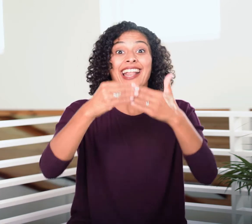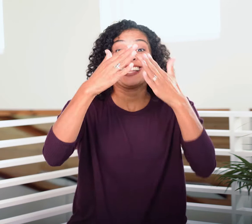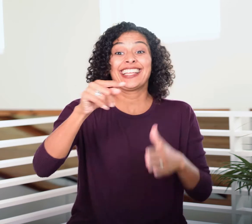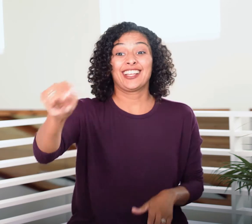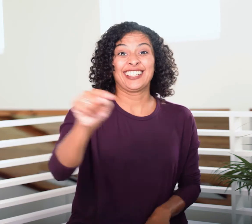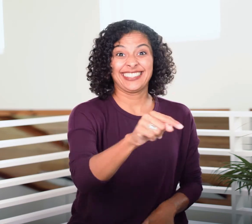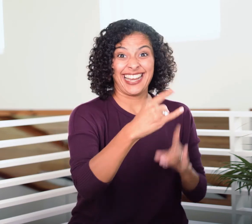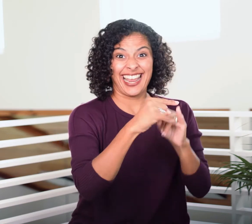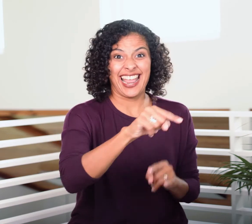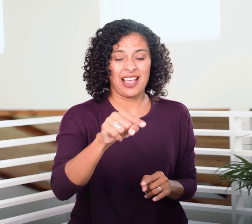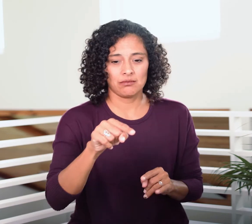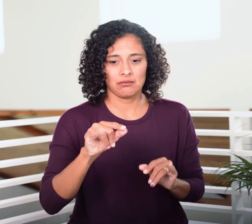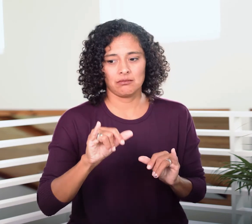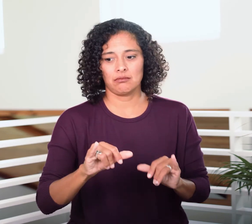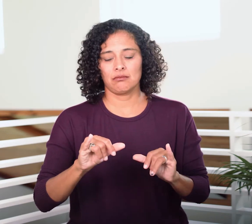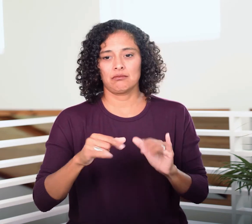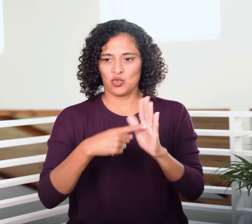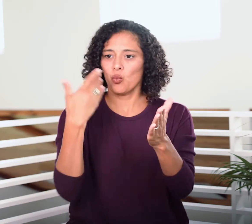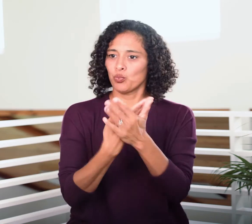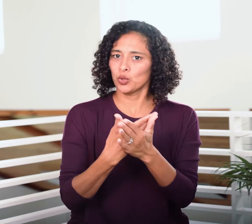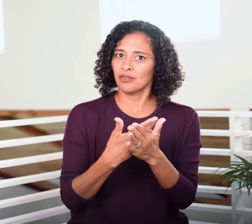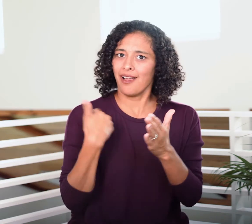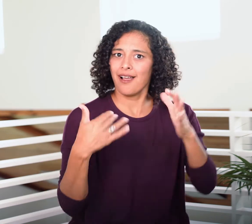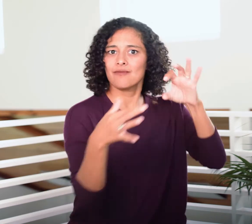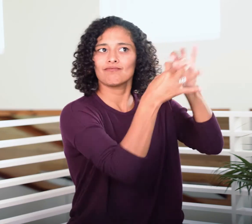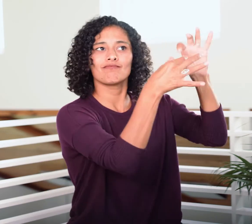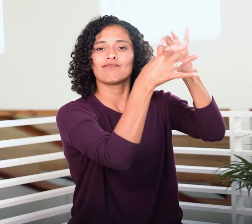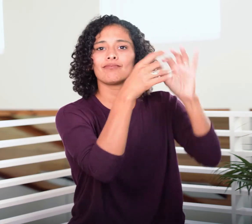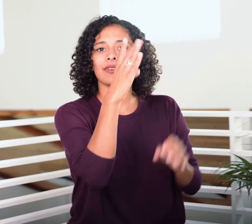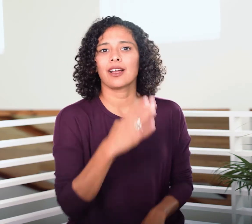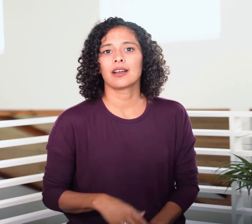these leaders in the camp show evidence of being connected to God too.